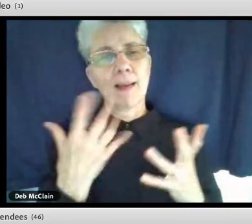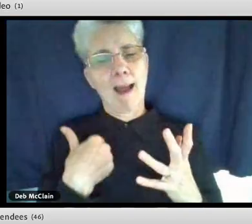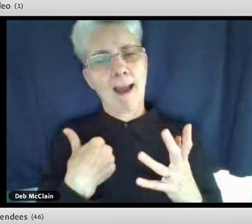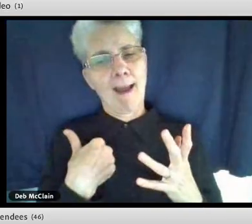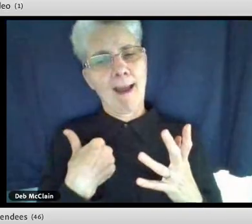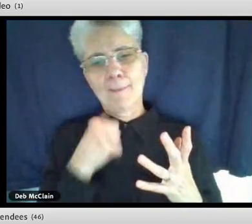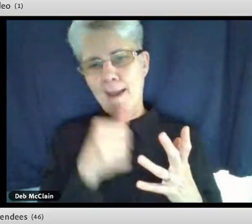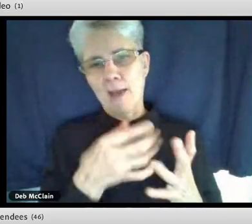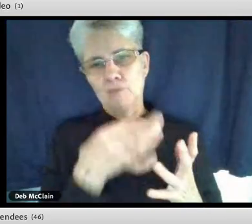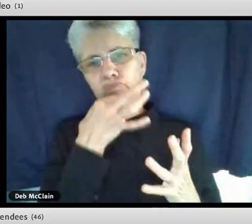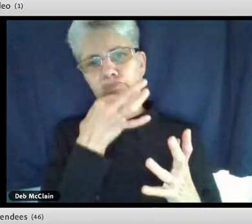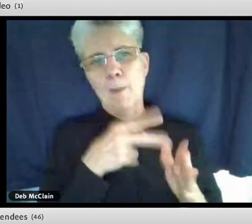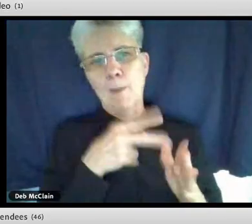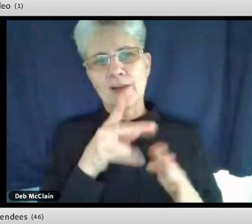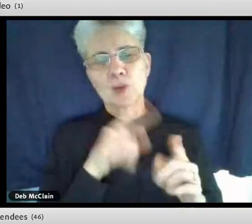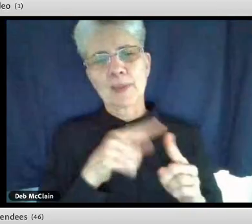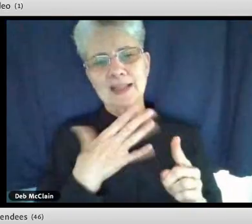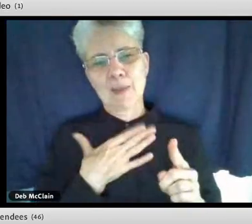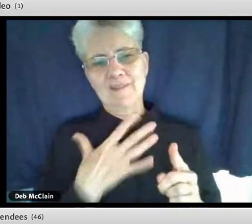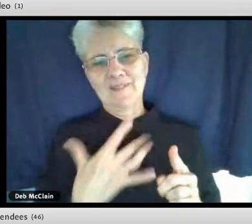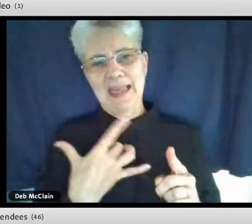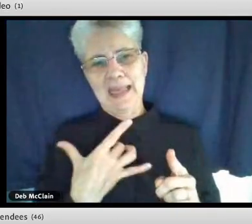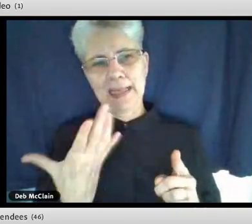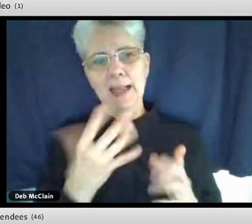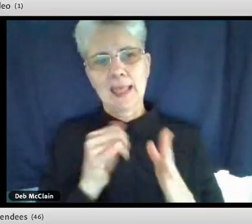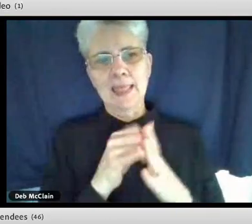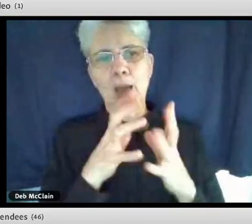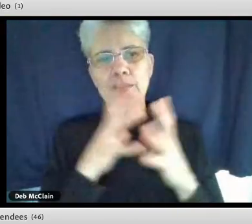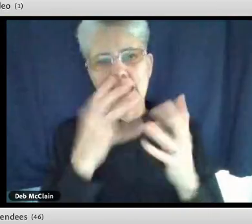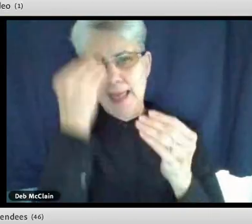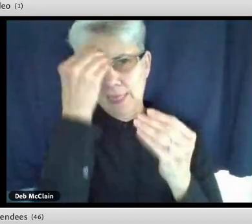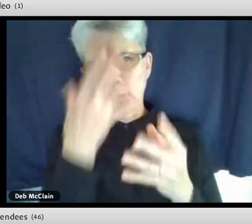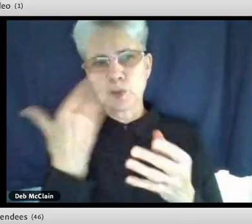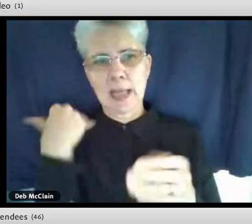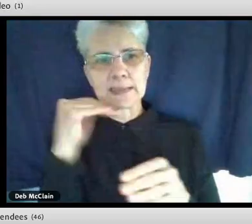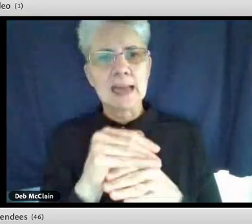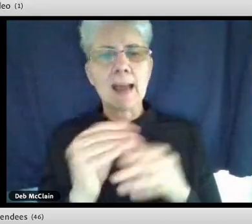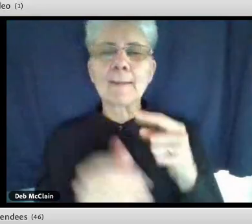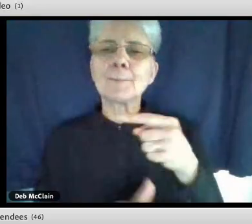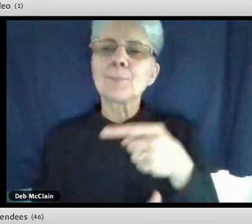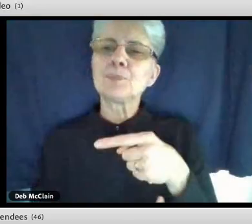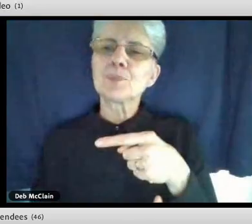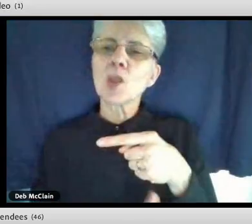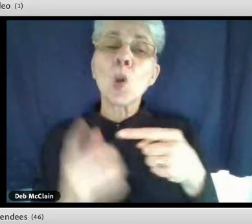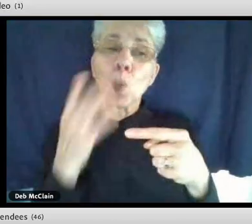So that was a lot in the news last night, but we do what this is. We have a test for it.